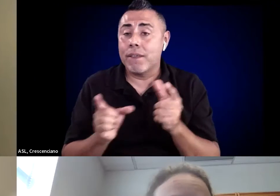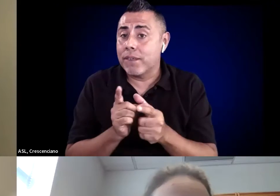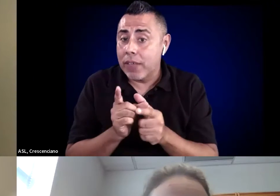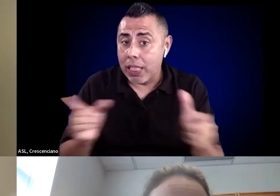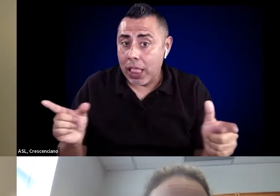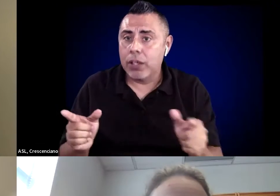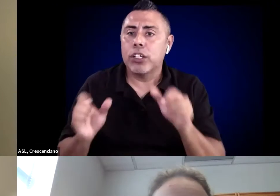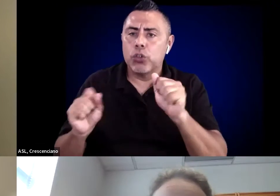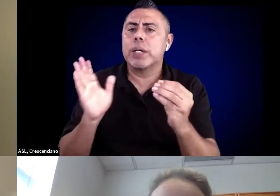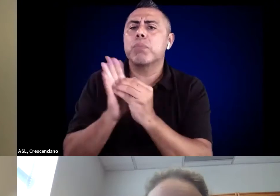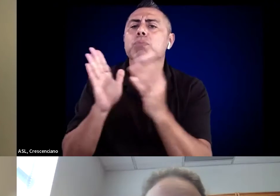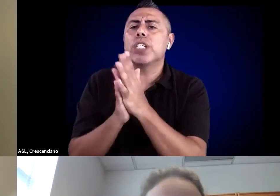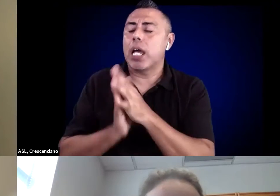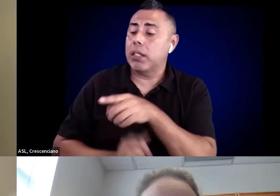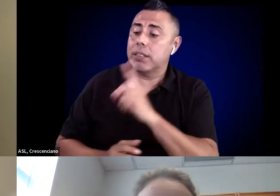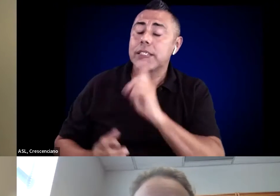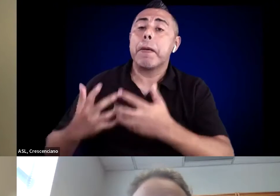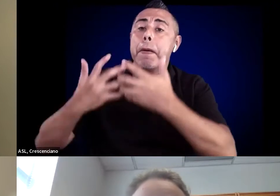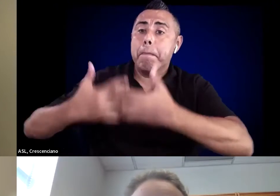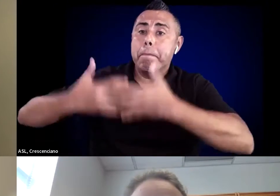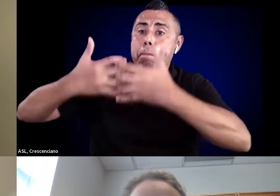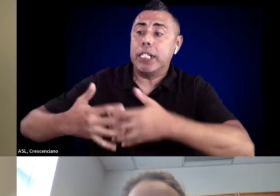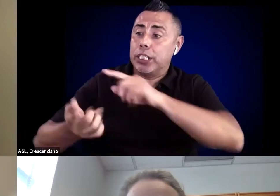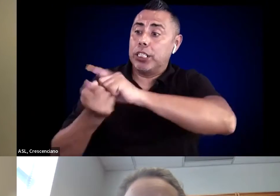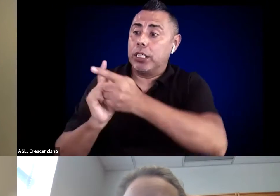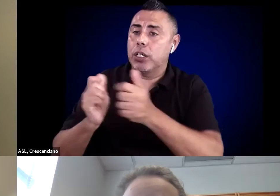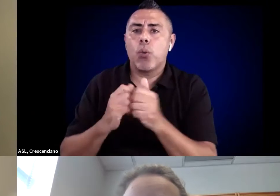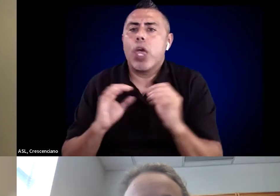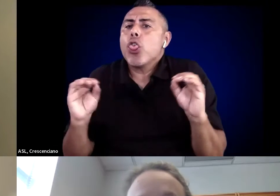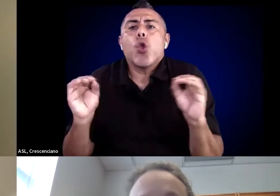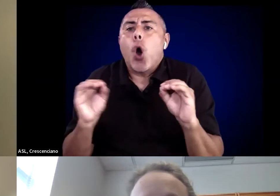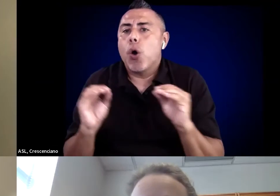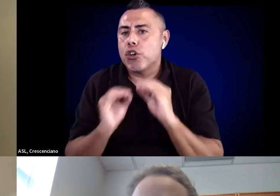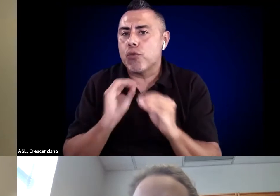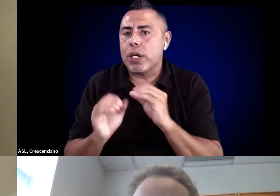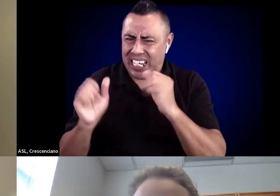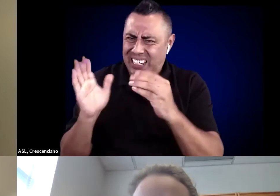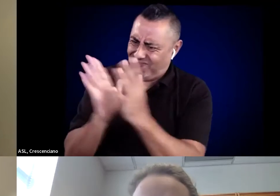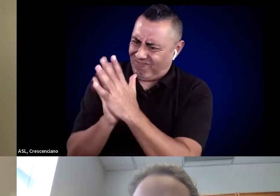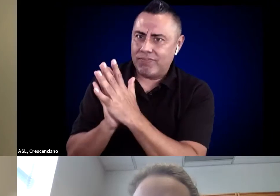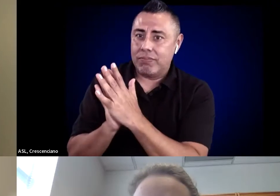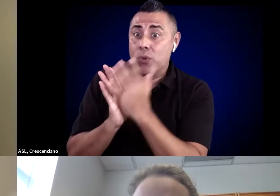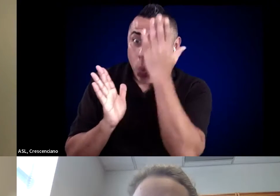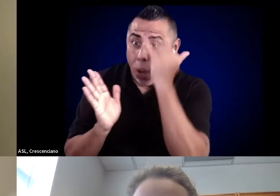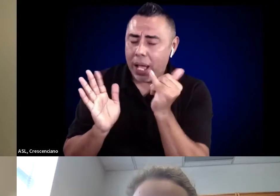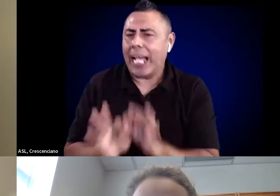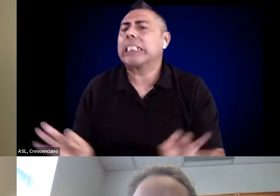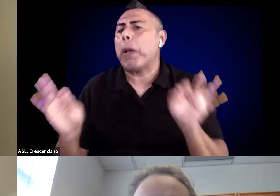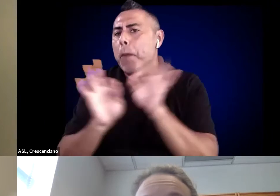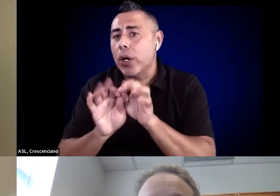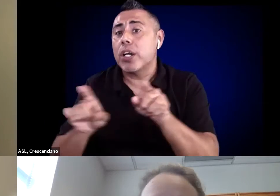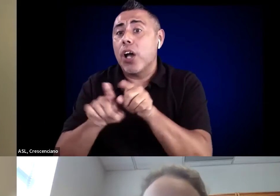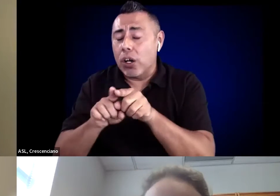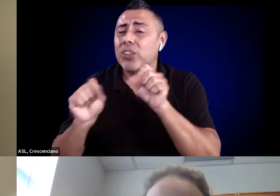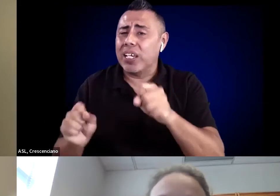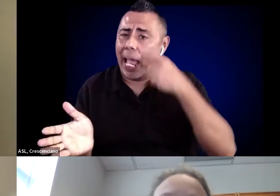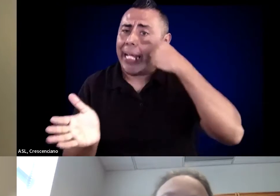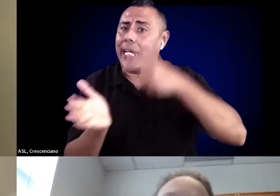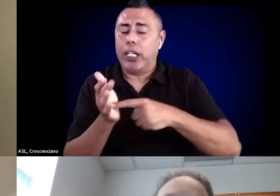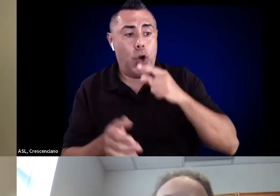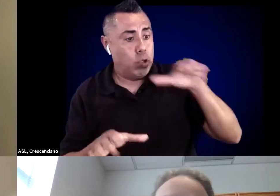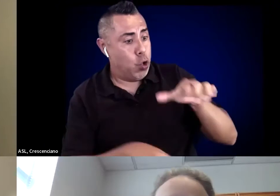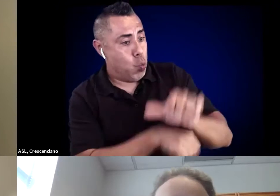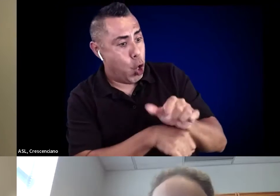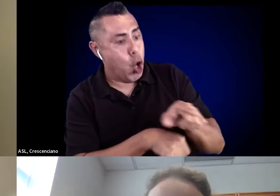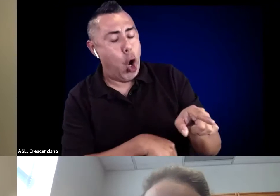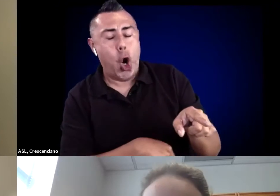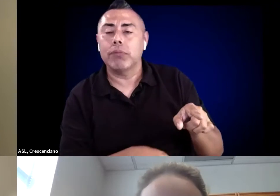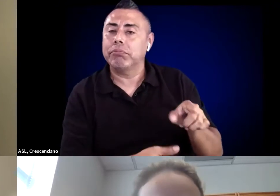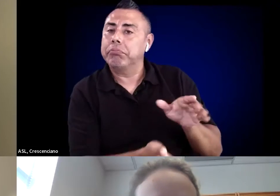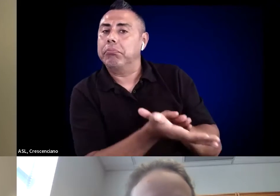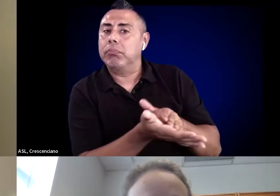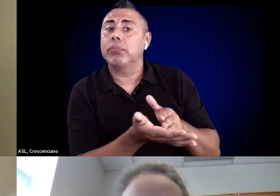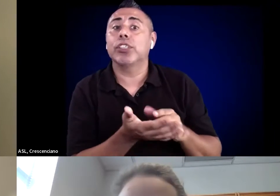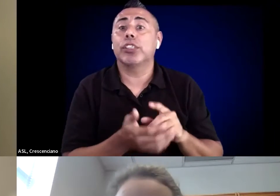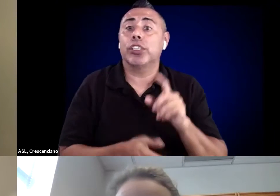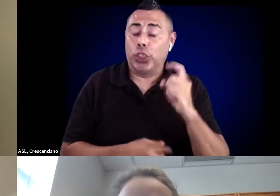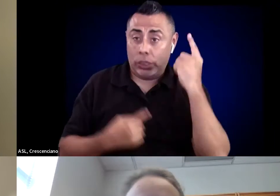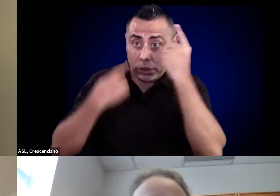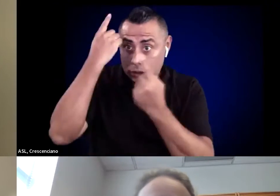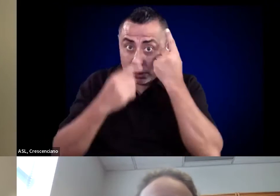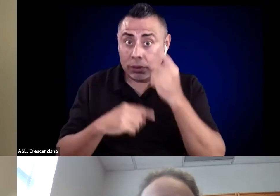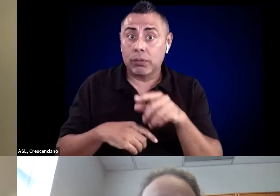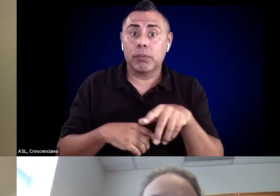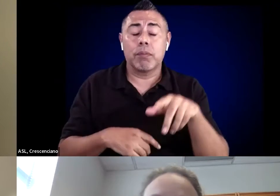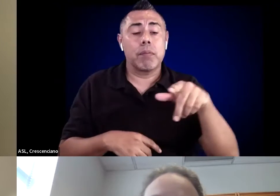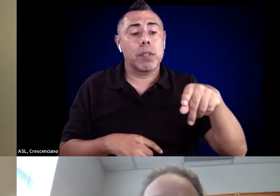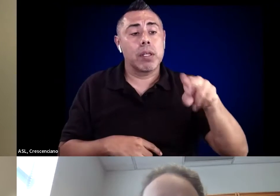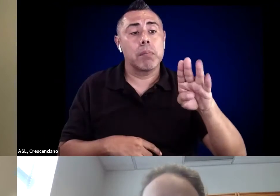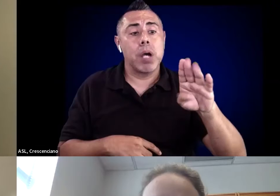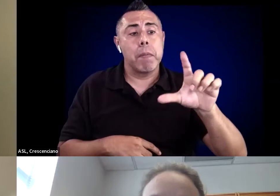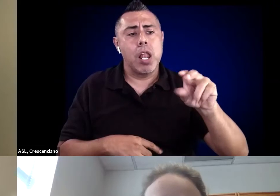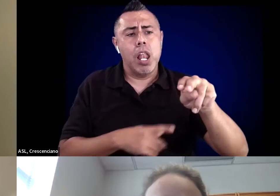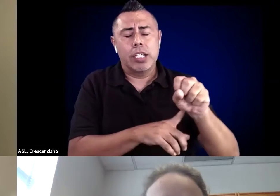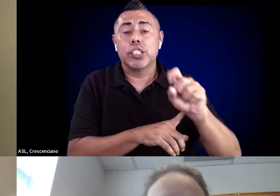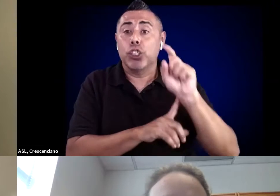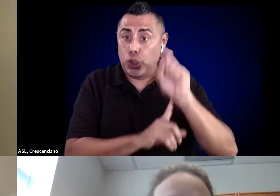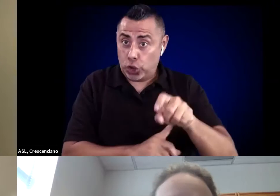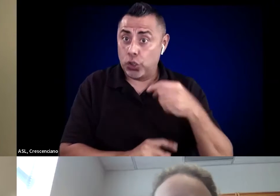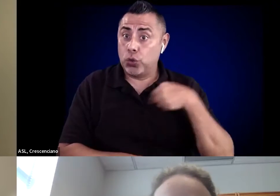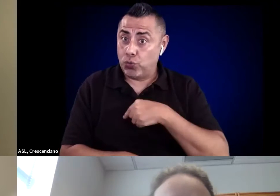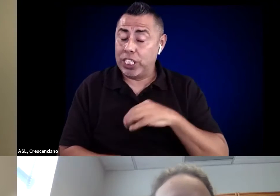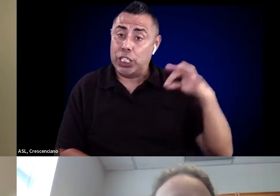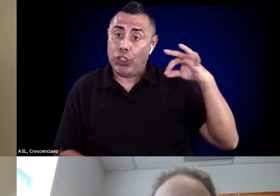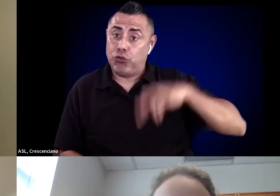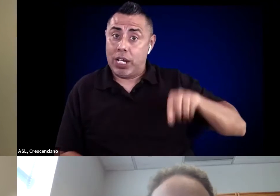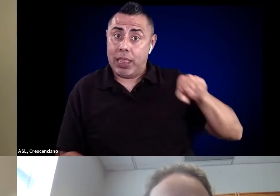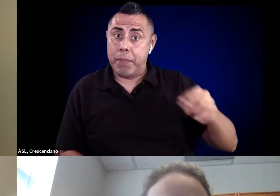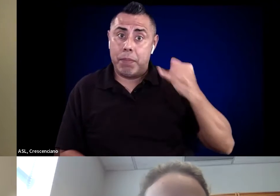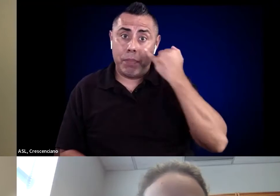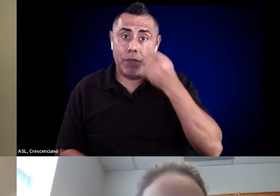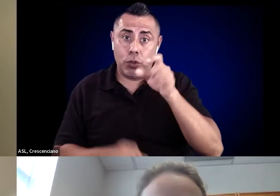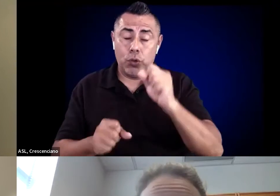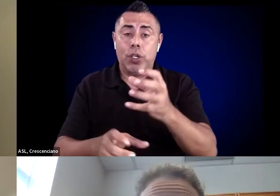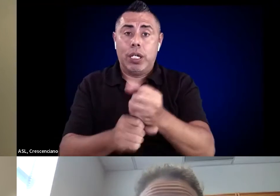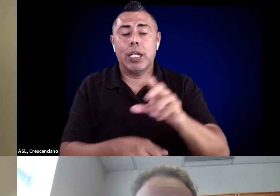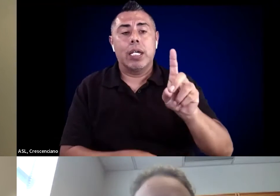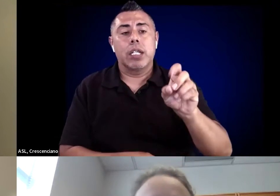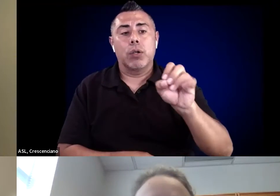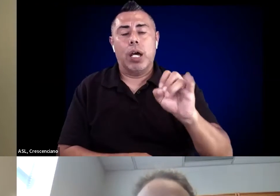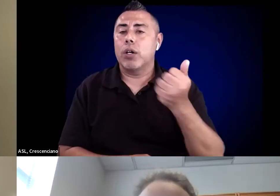Rebecca Tarvin (she/her): not corrected. But either way that information can be very important, and it also gives credit to the person who did the work, and then we can start thinking about, you know, should they be credited on publons or these kind of uh places where you can get doi or or professional recognition. I think that's kind of a